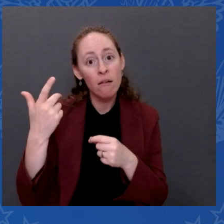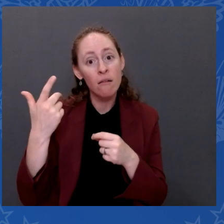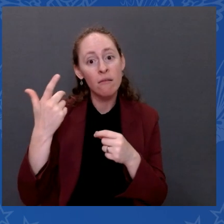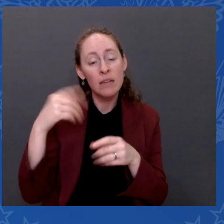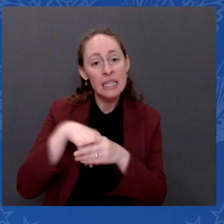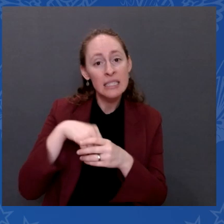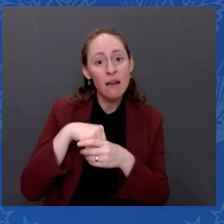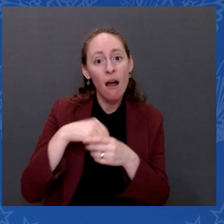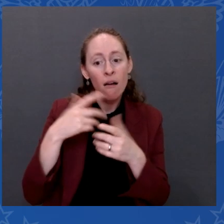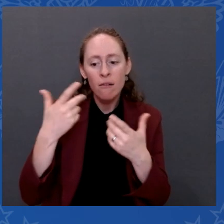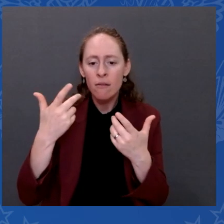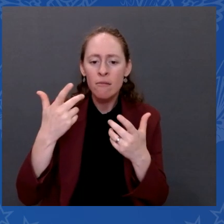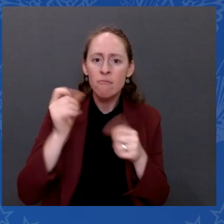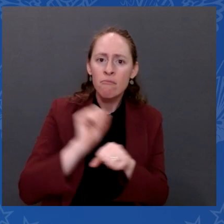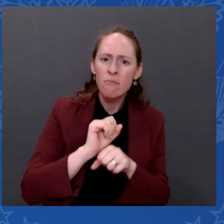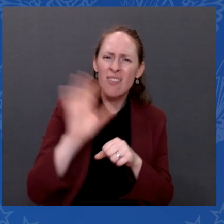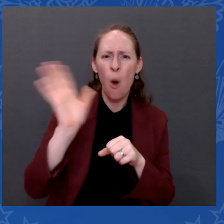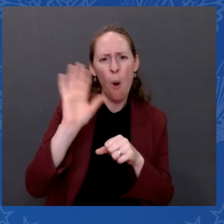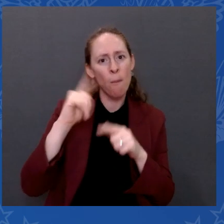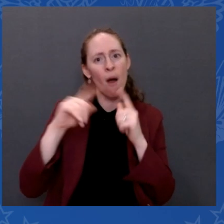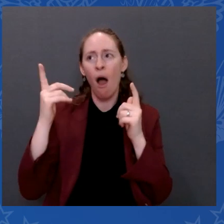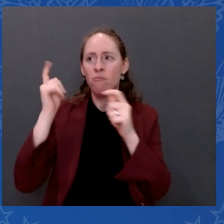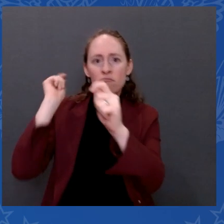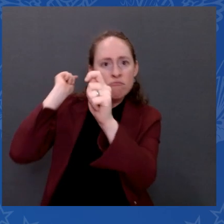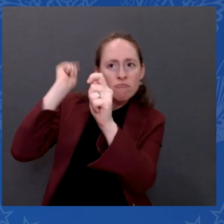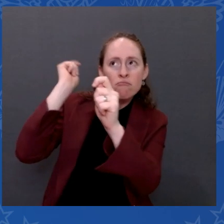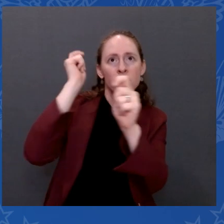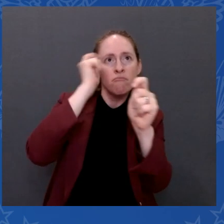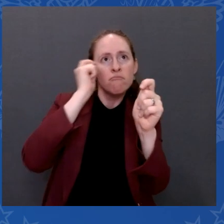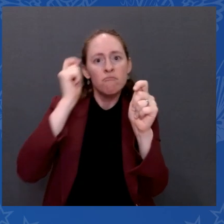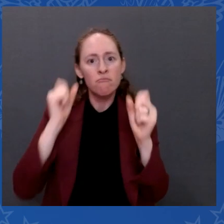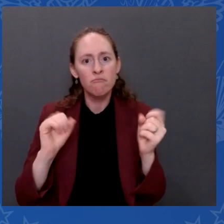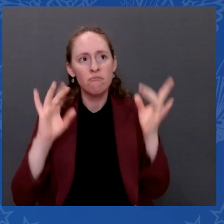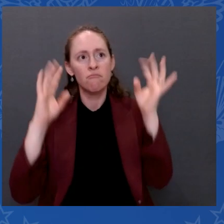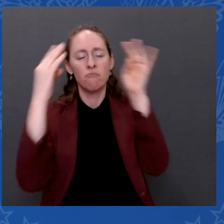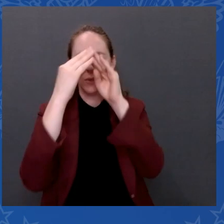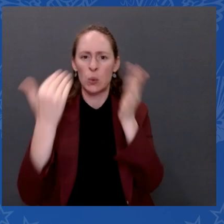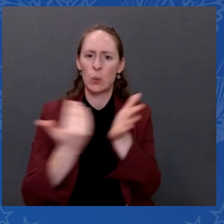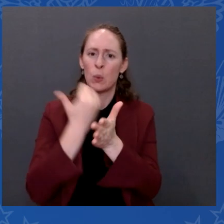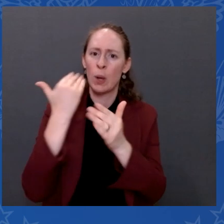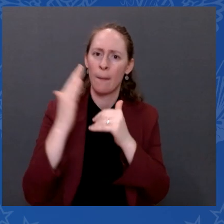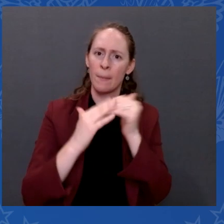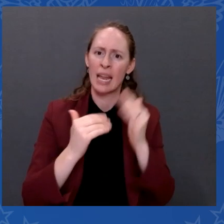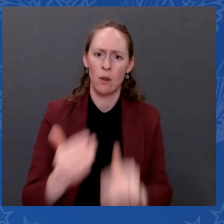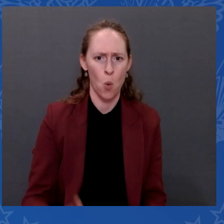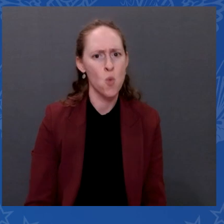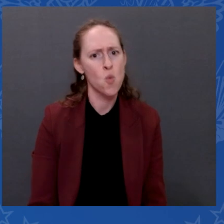I think we're a heck of a lot stronger as an economy and more sustainable when we build from the bottom up and the middle out,